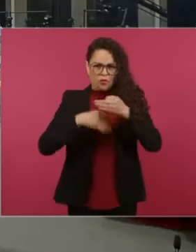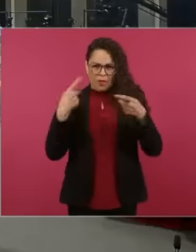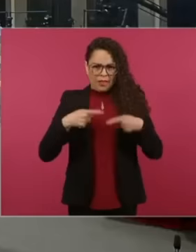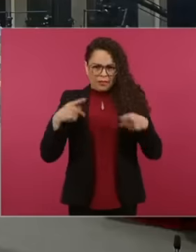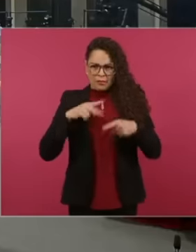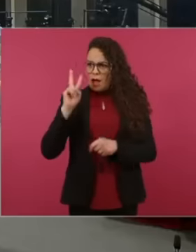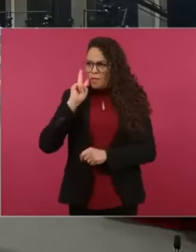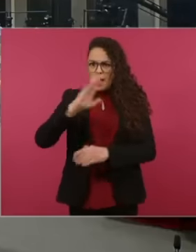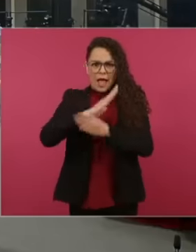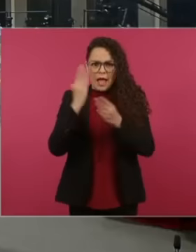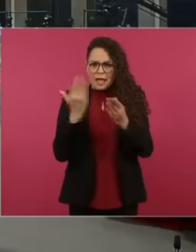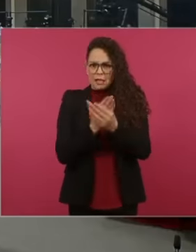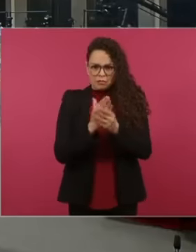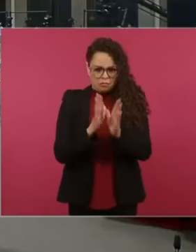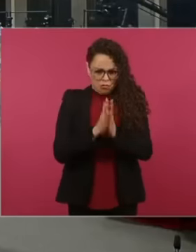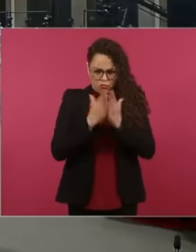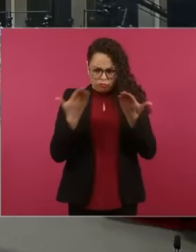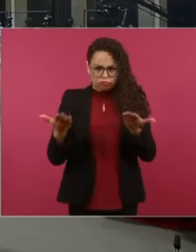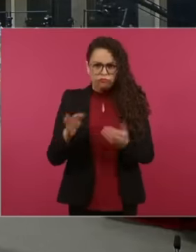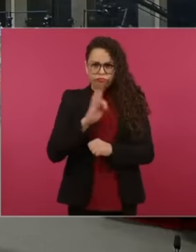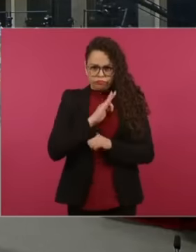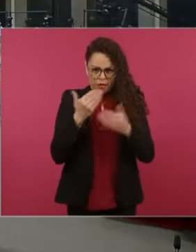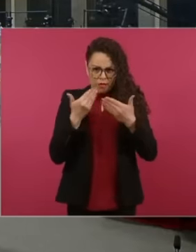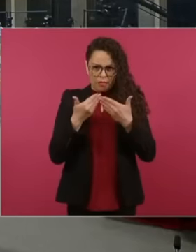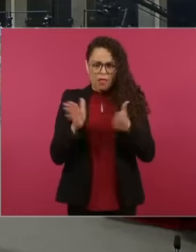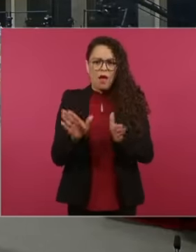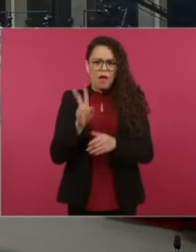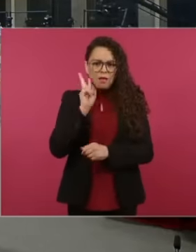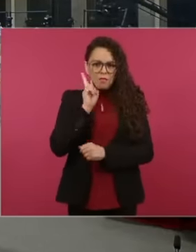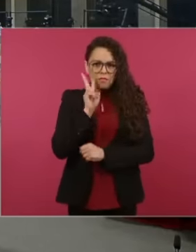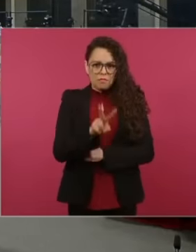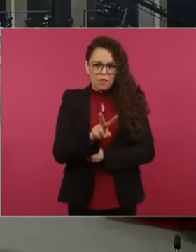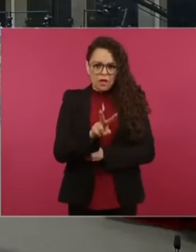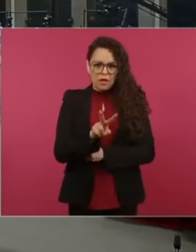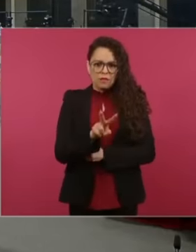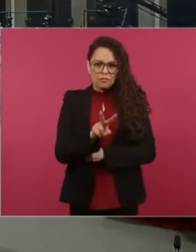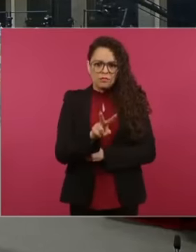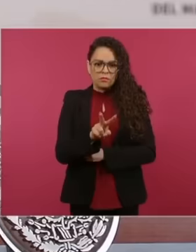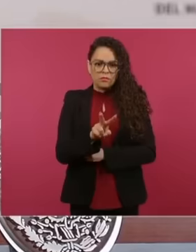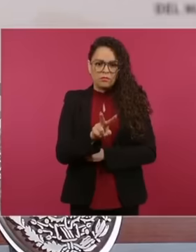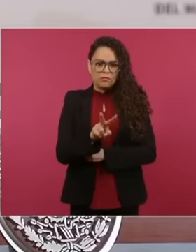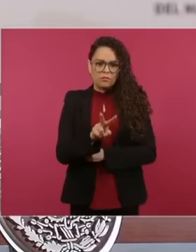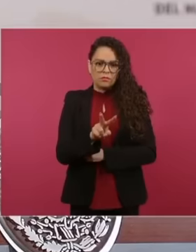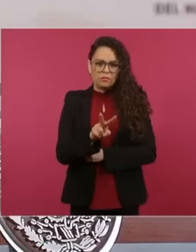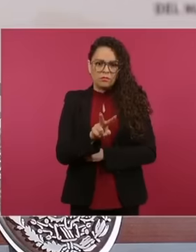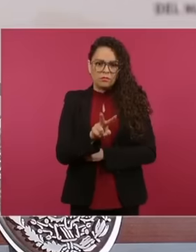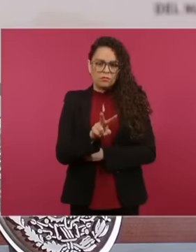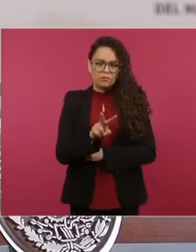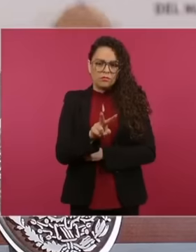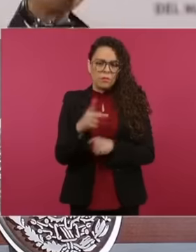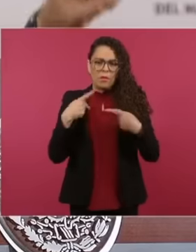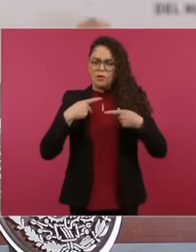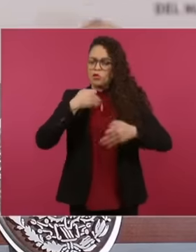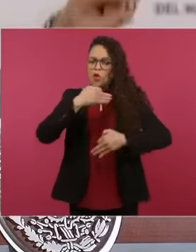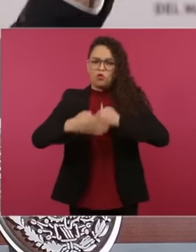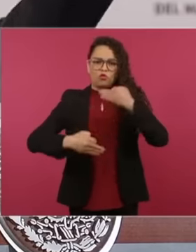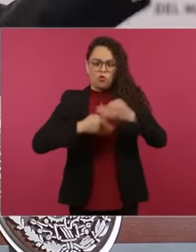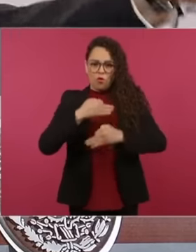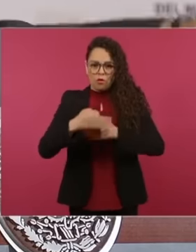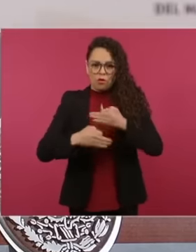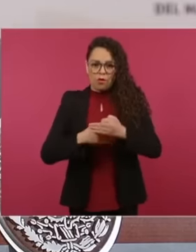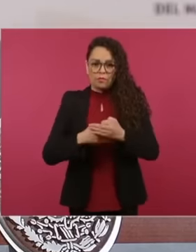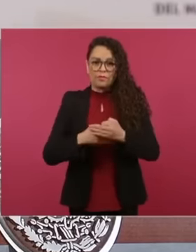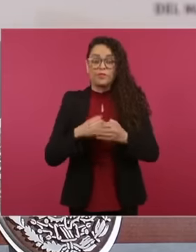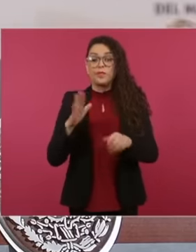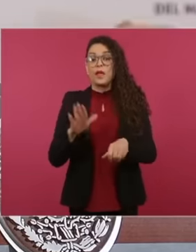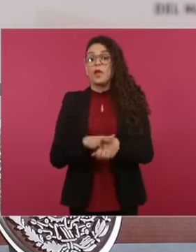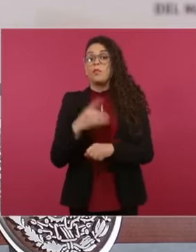because our adversaries were going to say the president protects